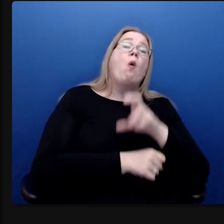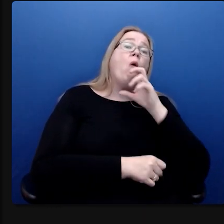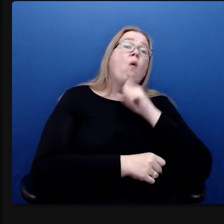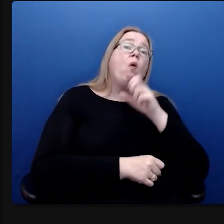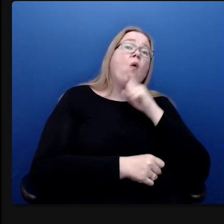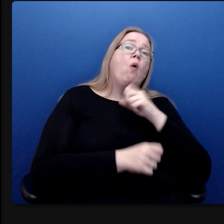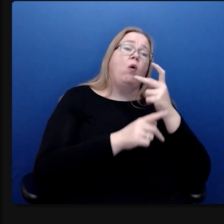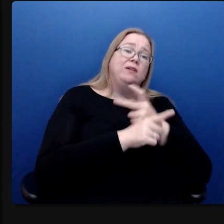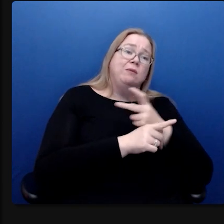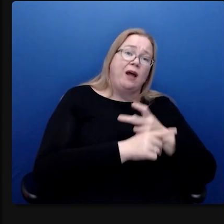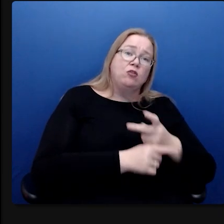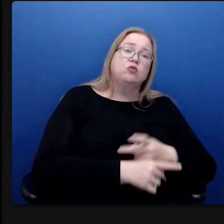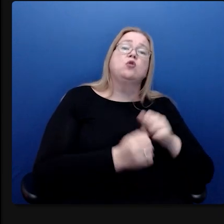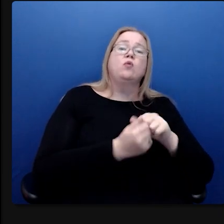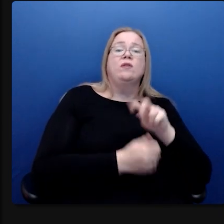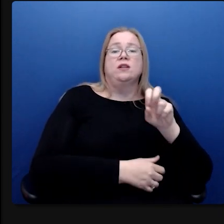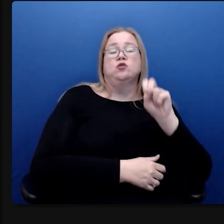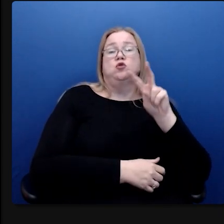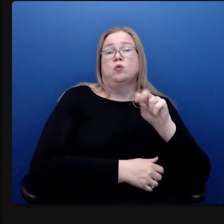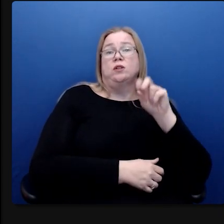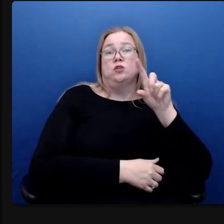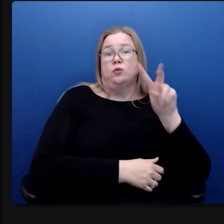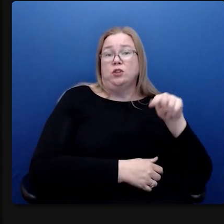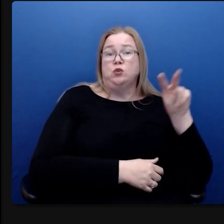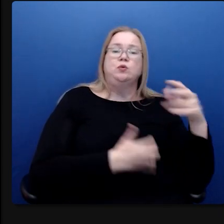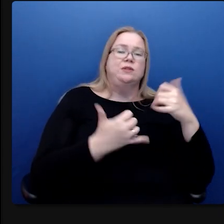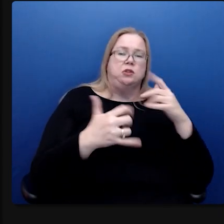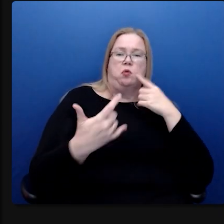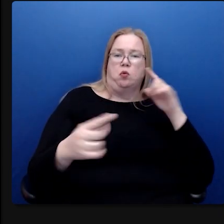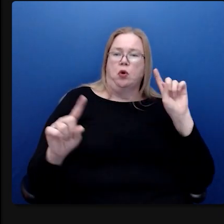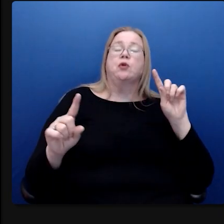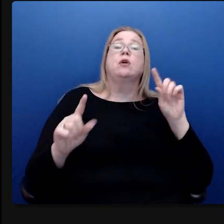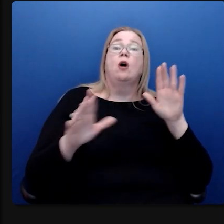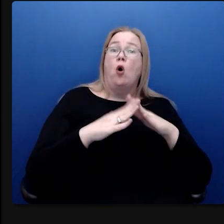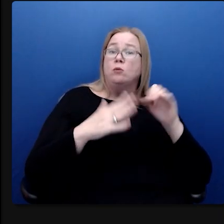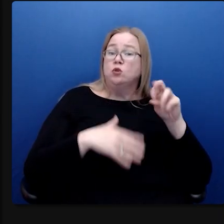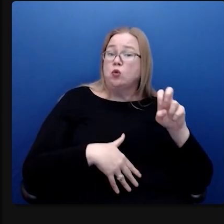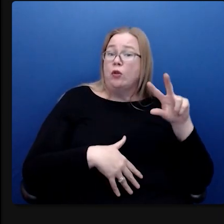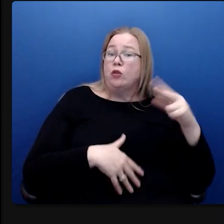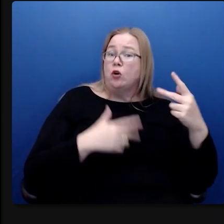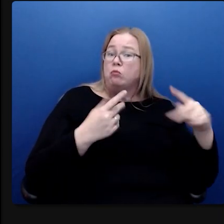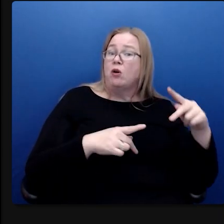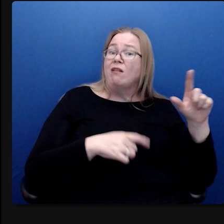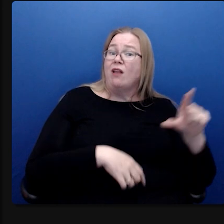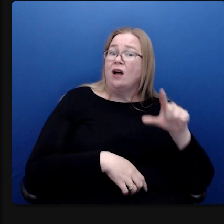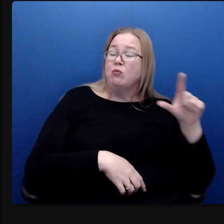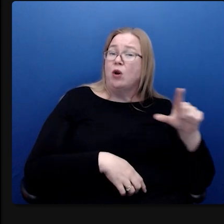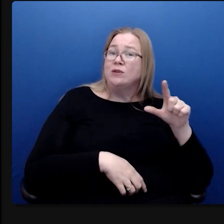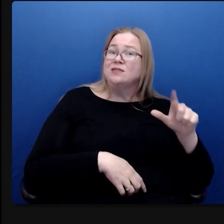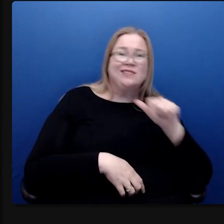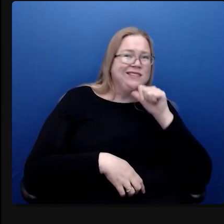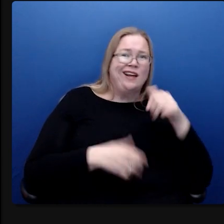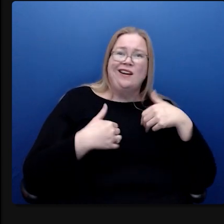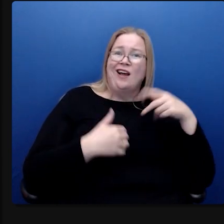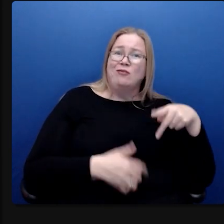You can use the old compilers with VS 2022 and it will still work. Want open-source third party libraries